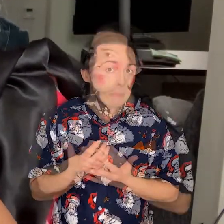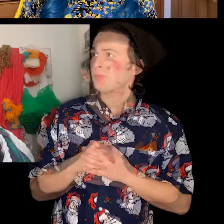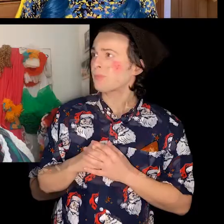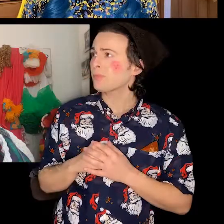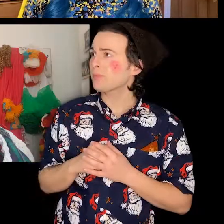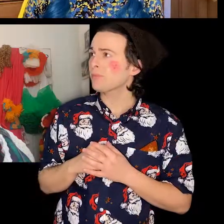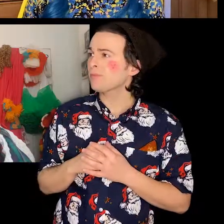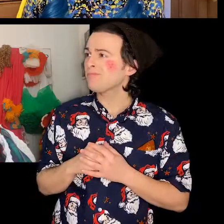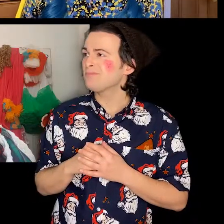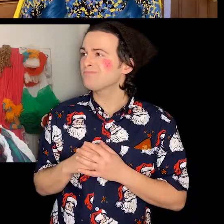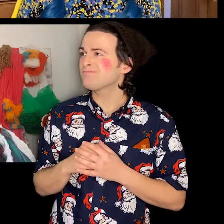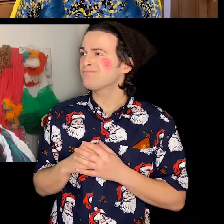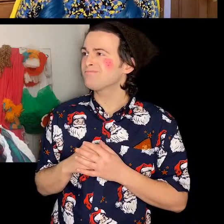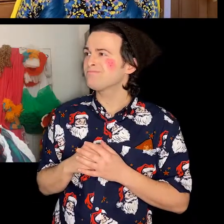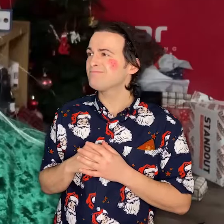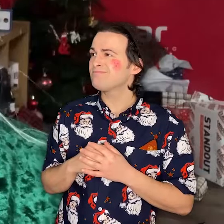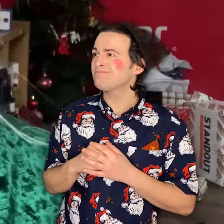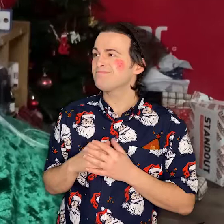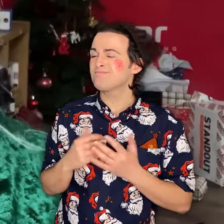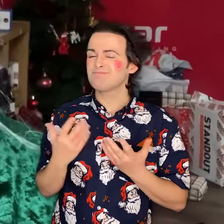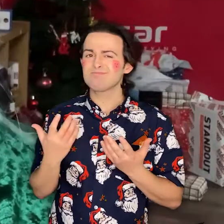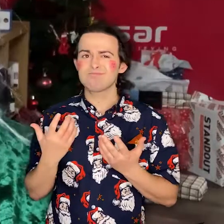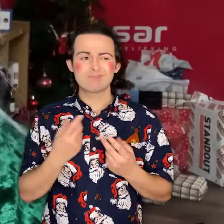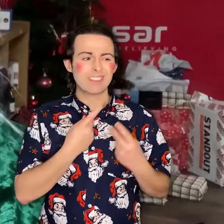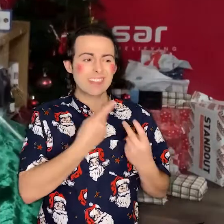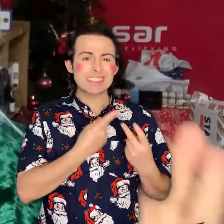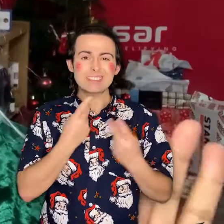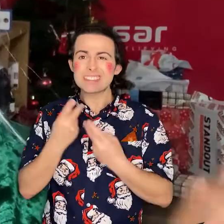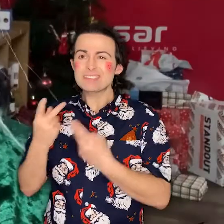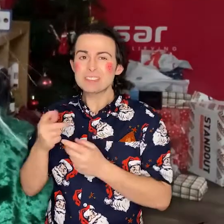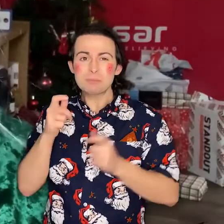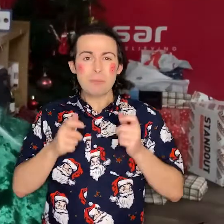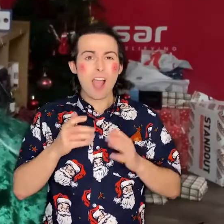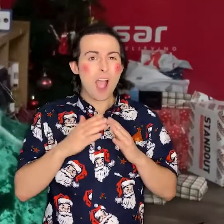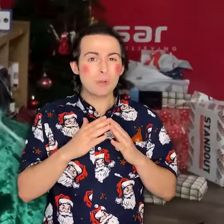Cyndi – But will we even be allowed into each other’s houses on Christmas day?